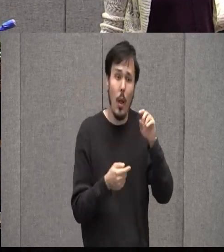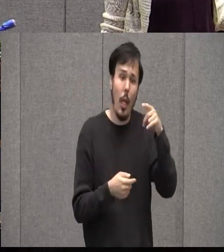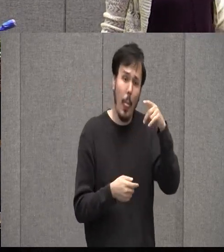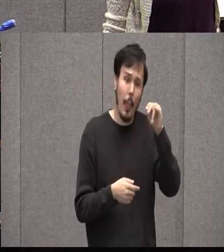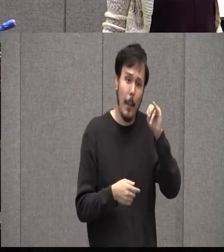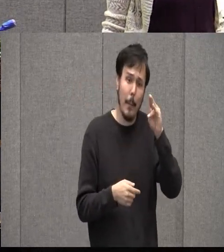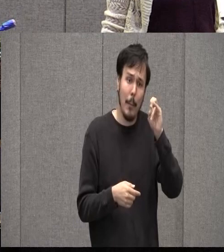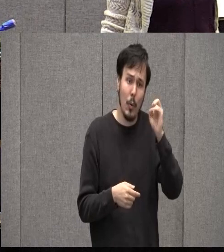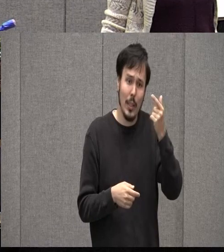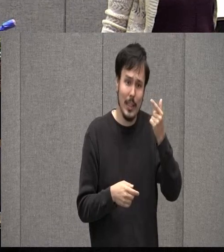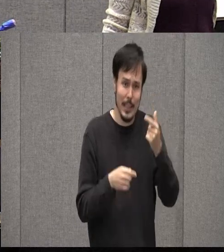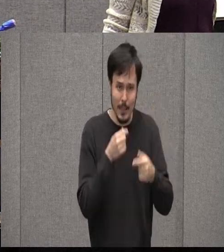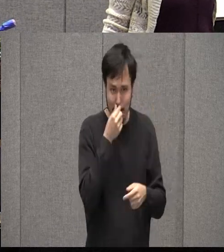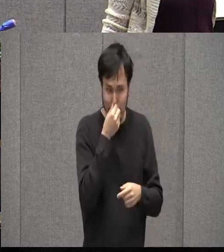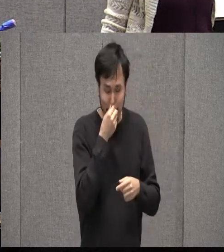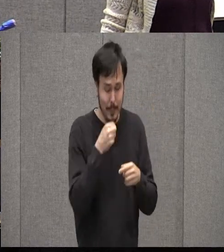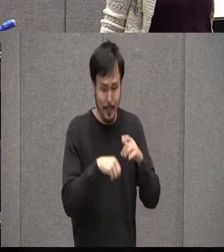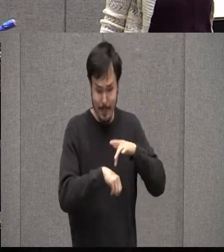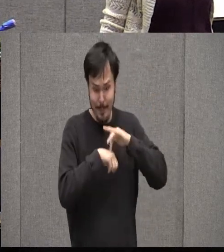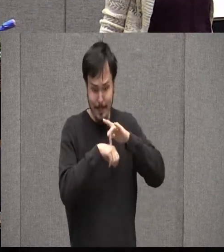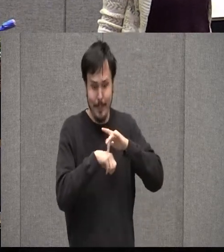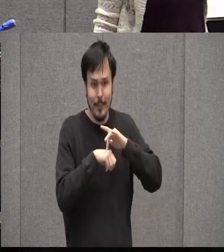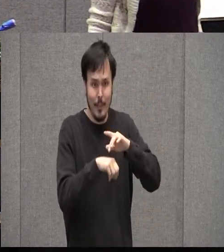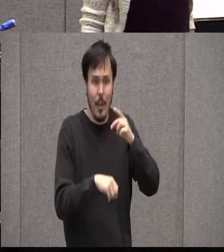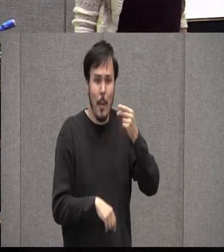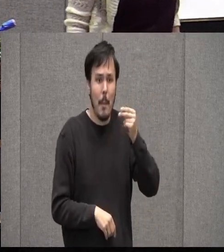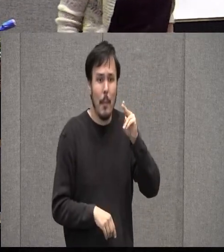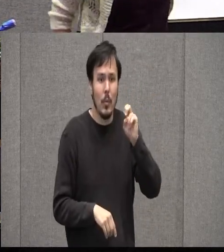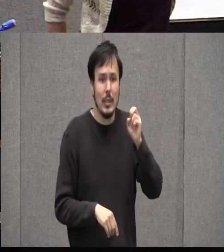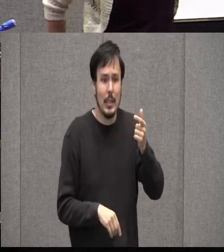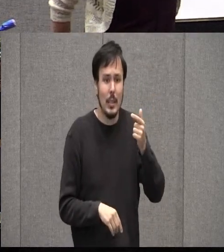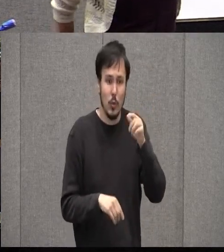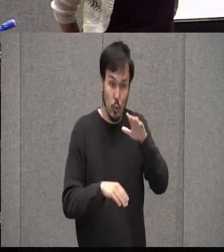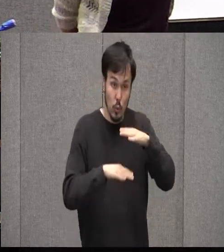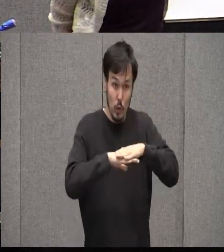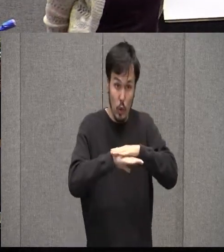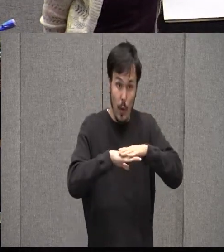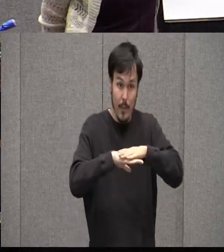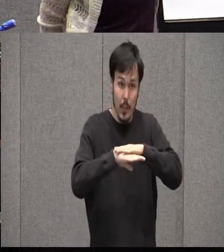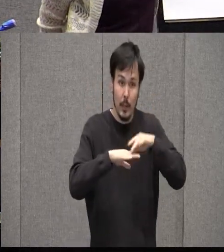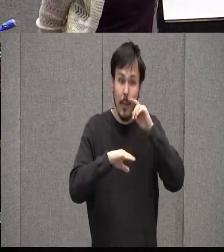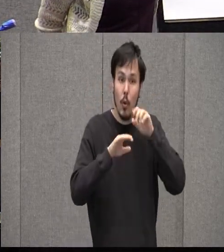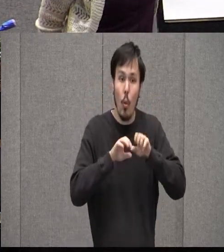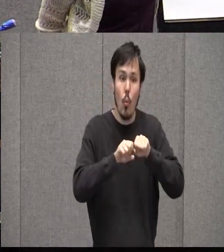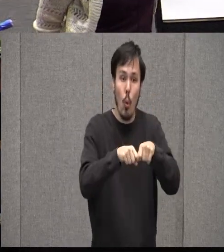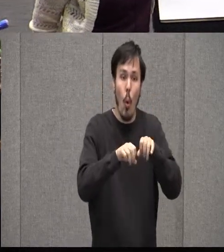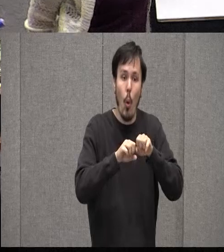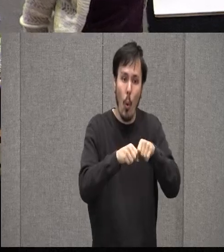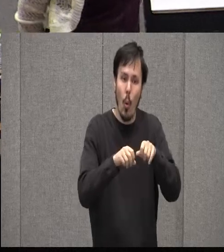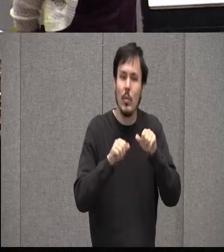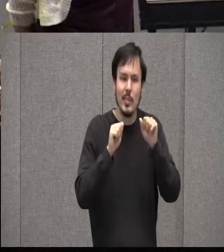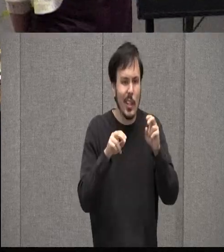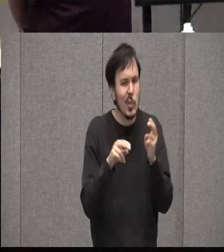today, so you just want a surface to kinda roll on and you can use a pencil to roll your dough.